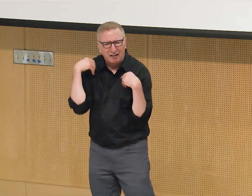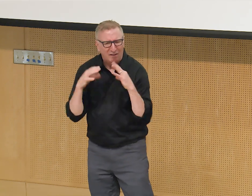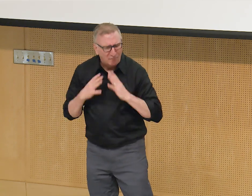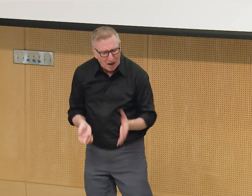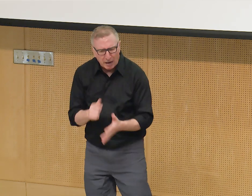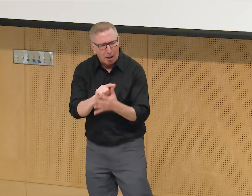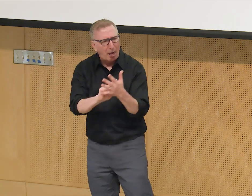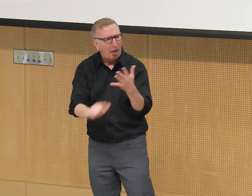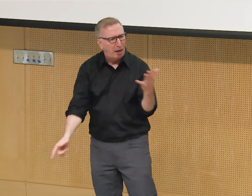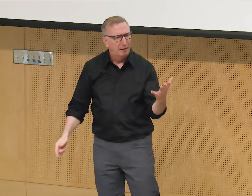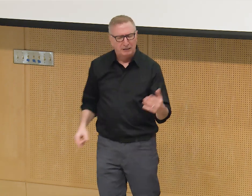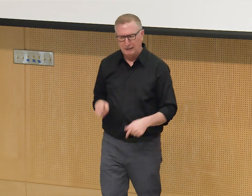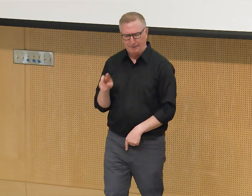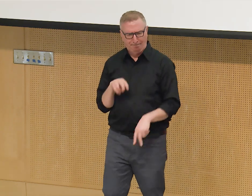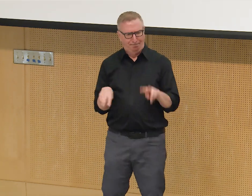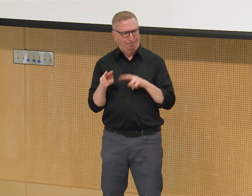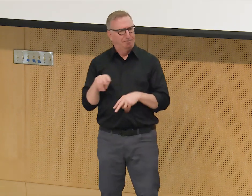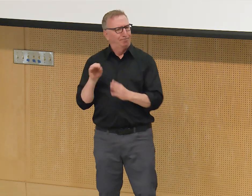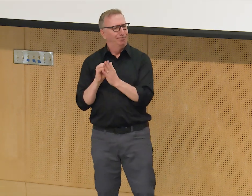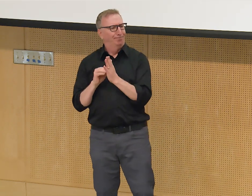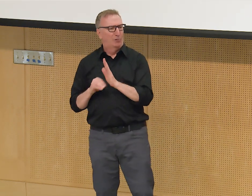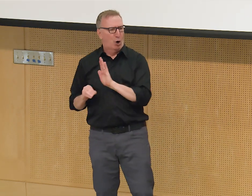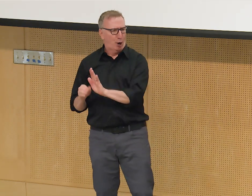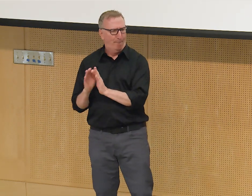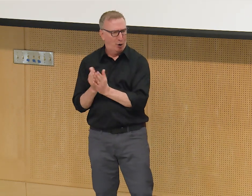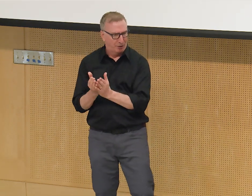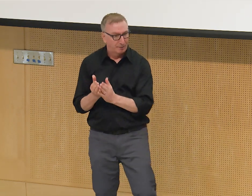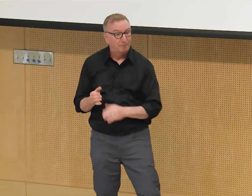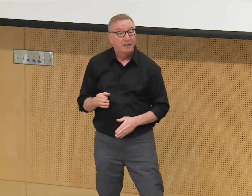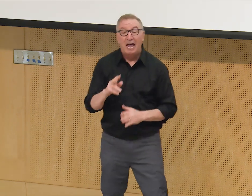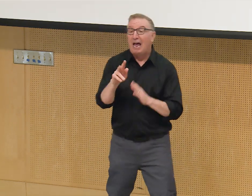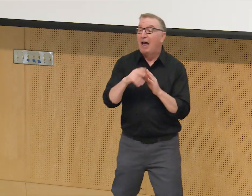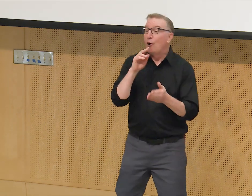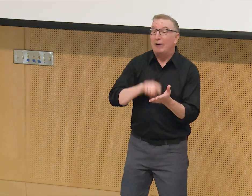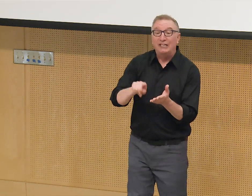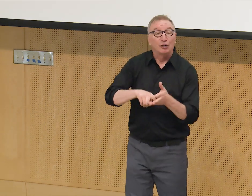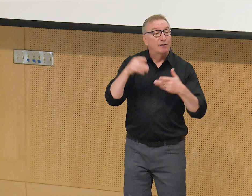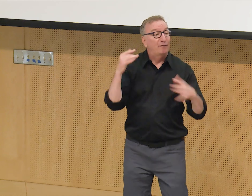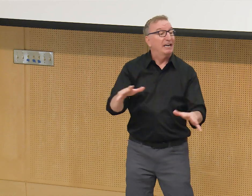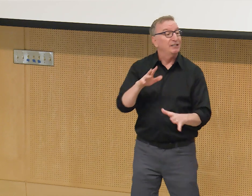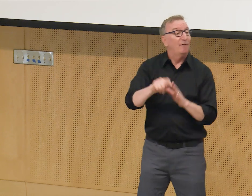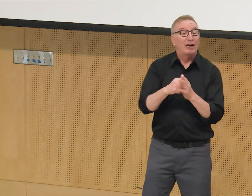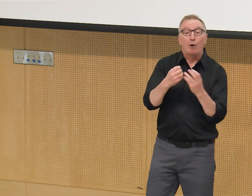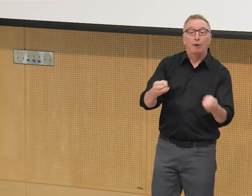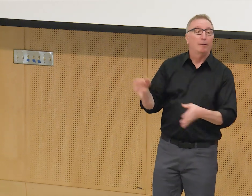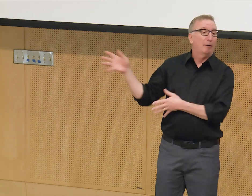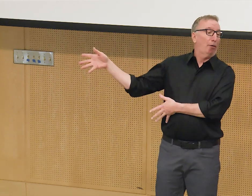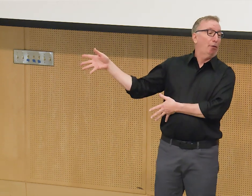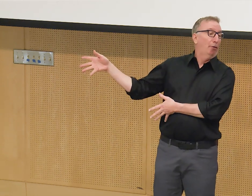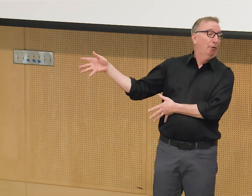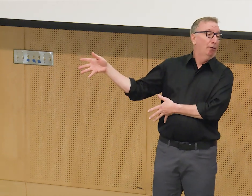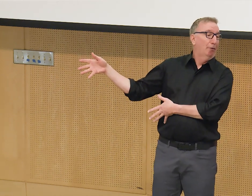and all of the things that people were saying negatively about Deaf people and learning sign language was untrue.